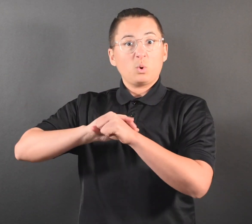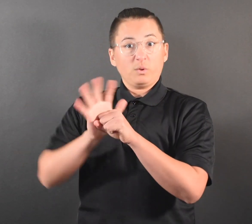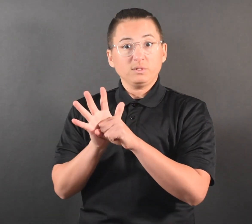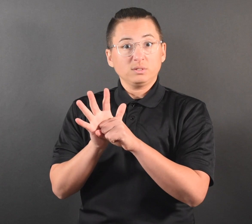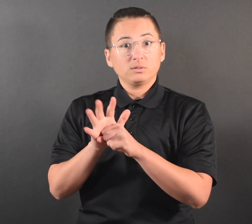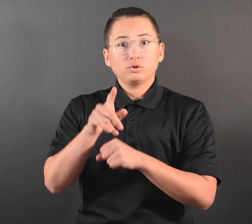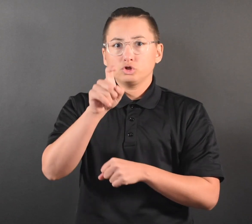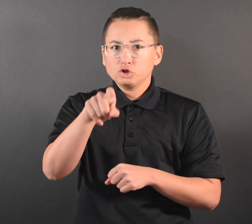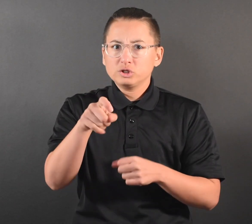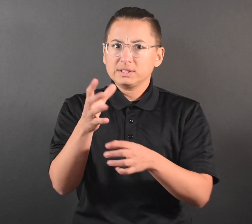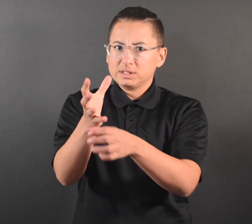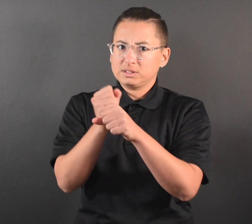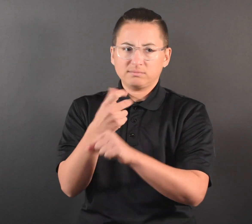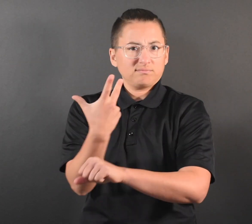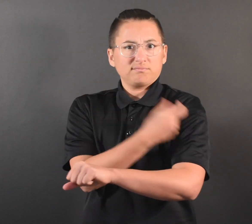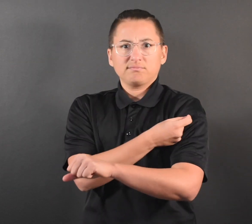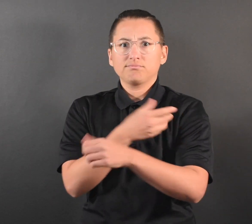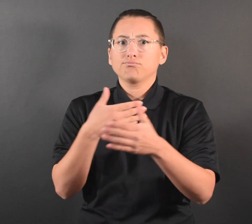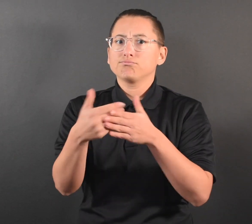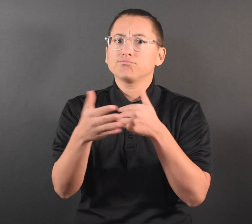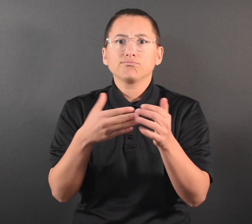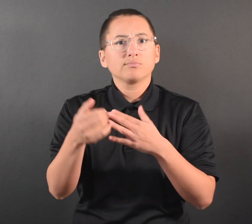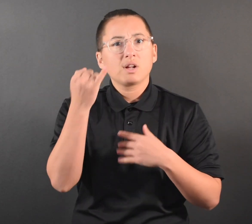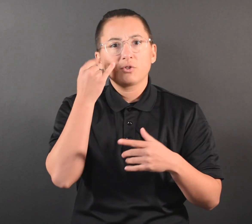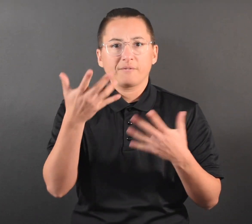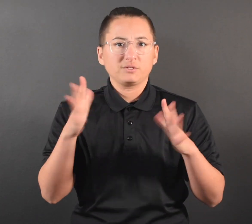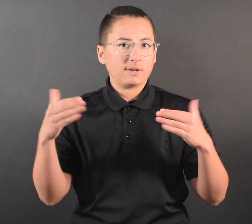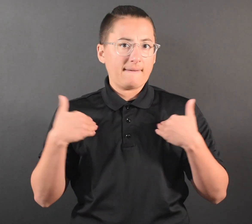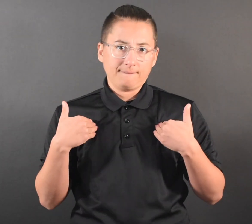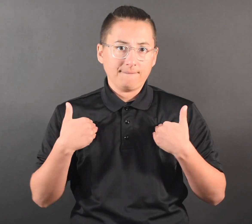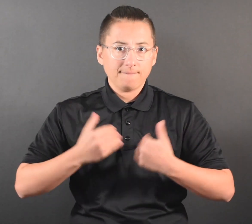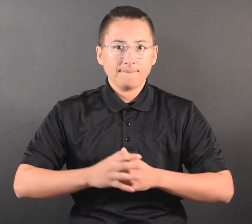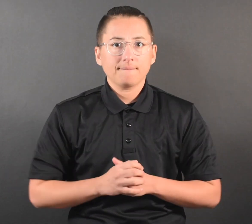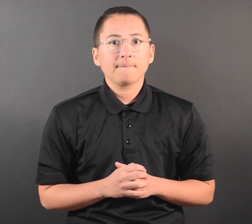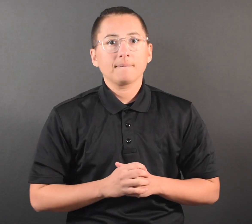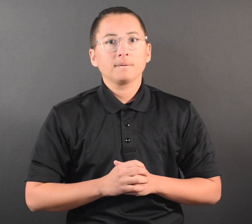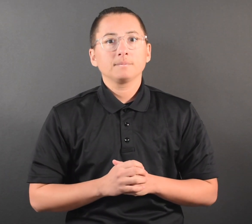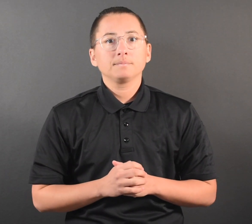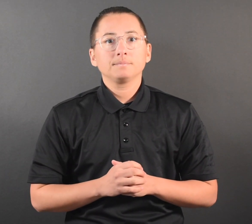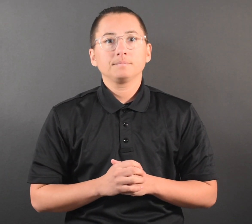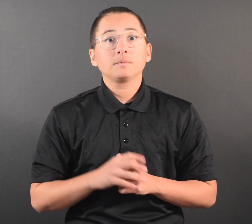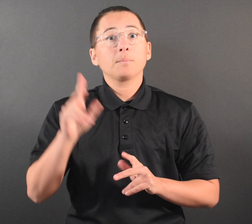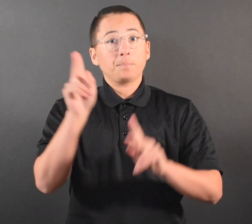If you have had COVID-19 You should get vaccinated even if